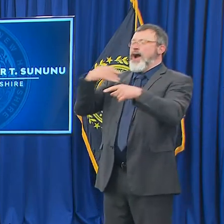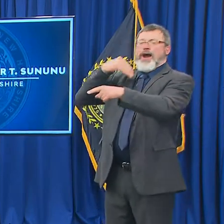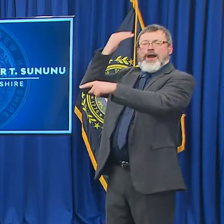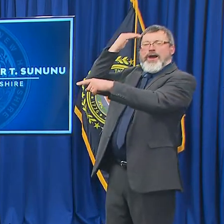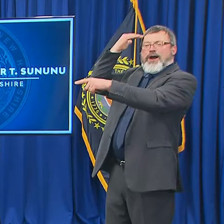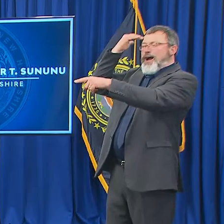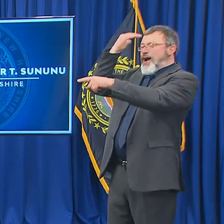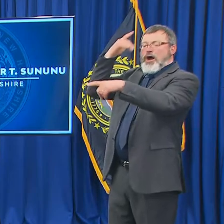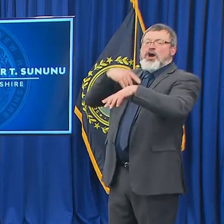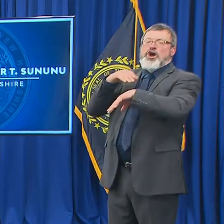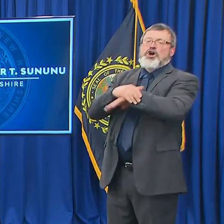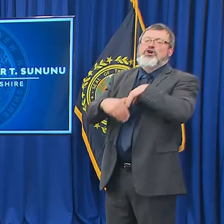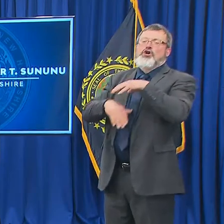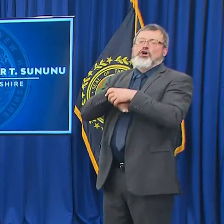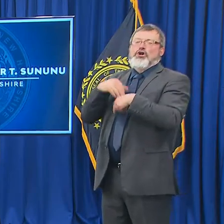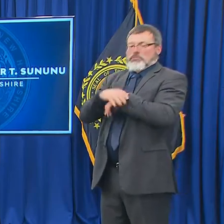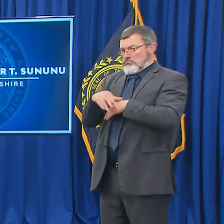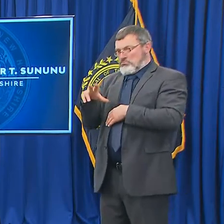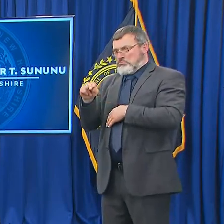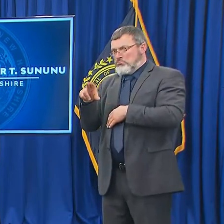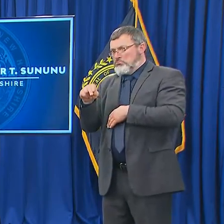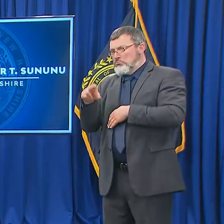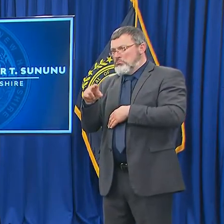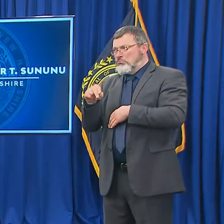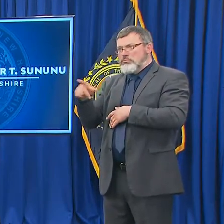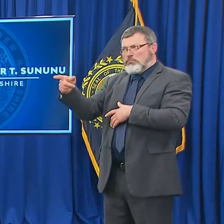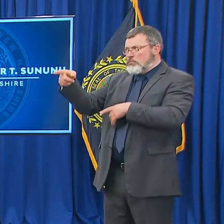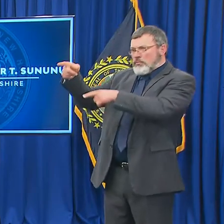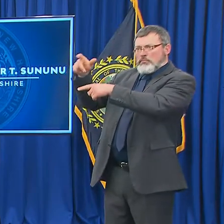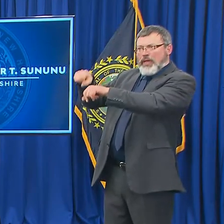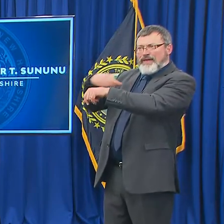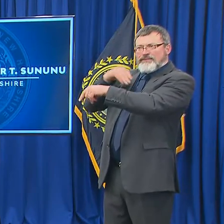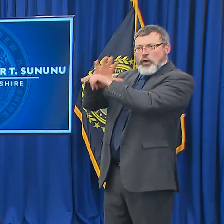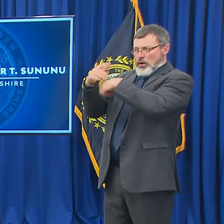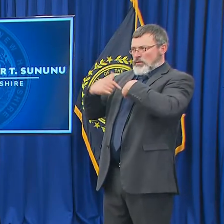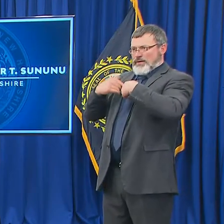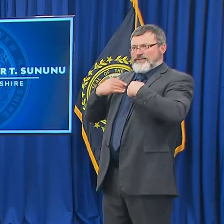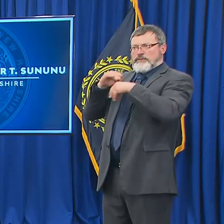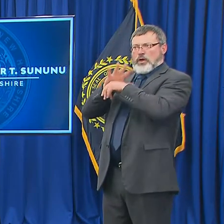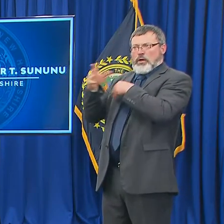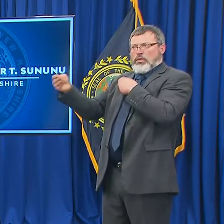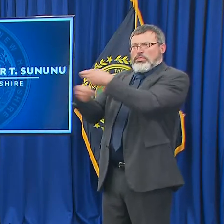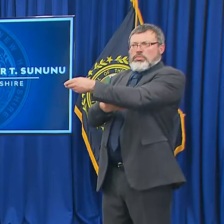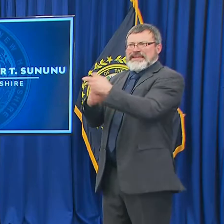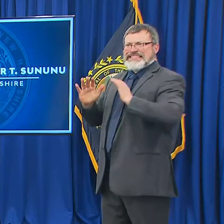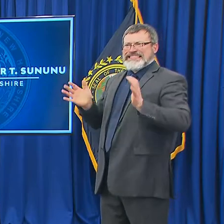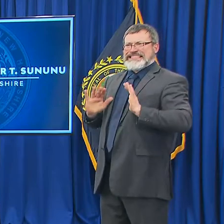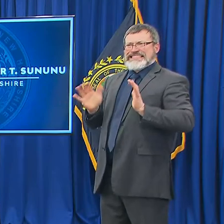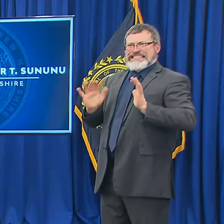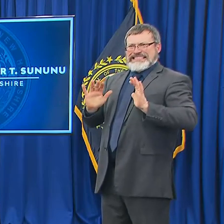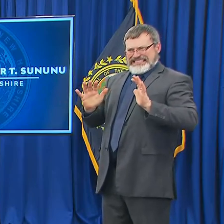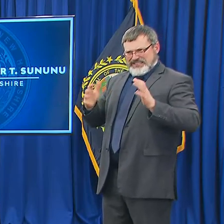A lot of folks have been looking at what's going to happen in this next term. We have 400 members of the House of Representatives.